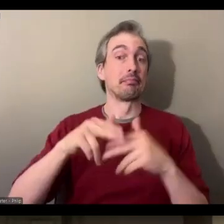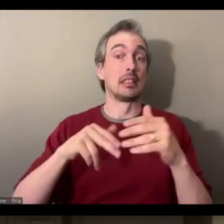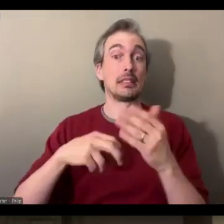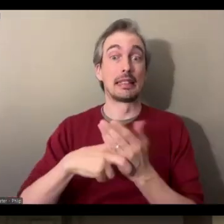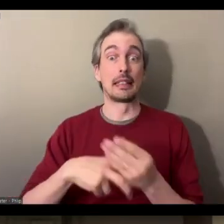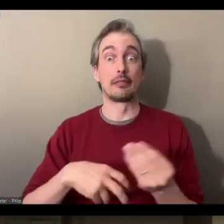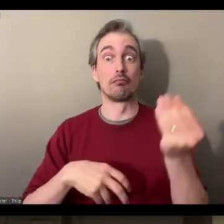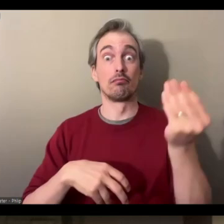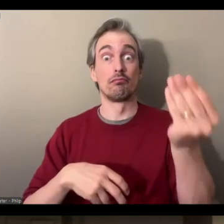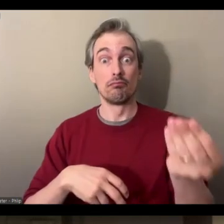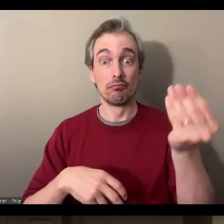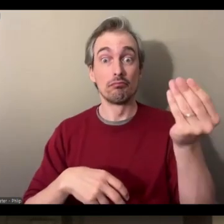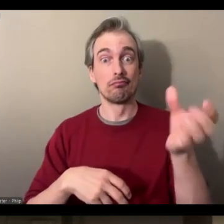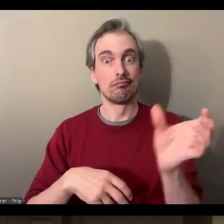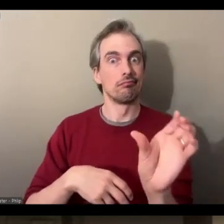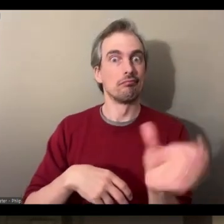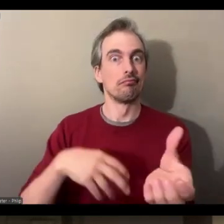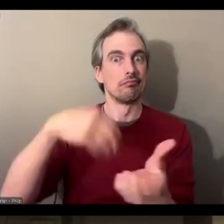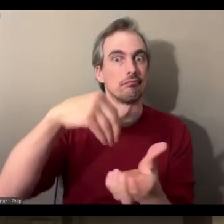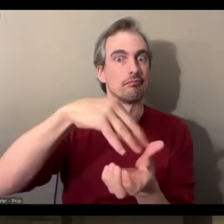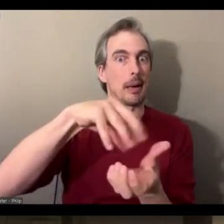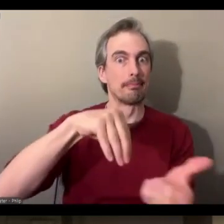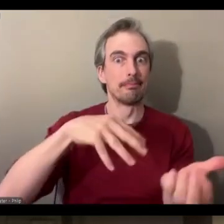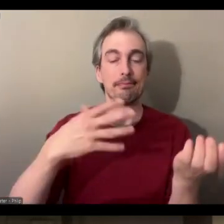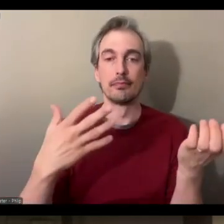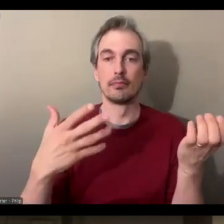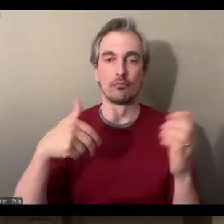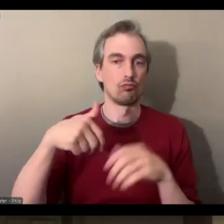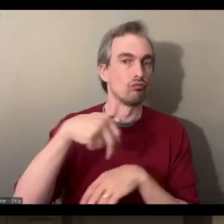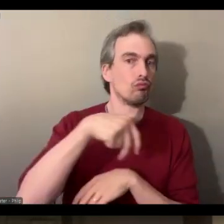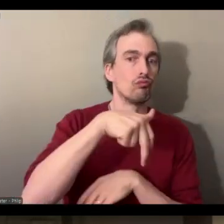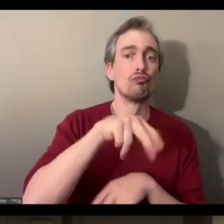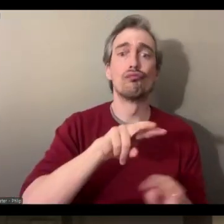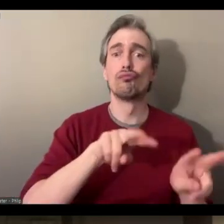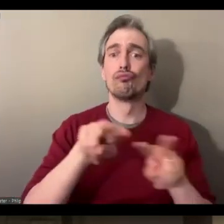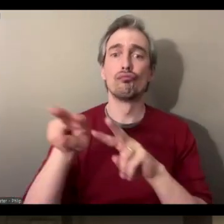around an exhibition. To when they leave. Don't abandon them when the show is over.